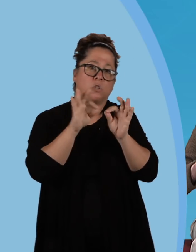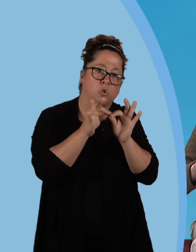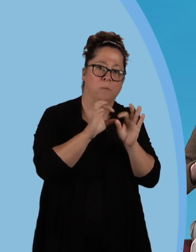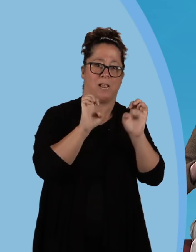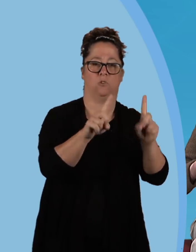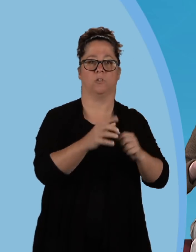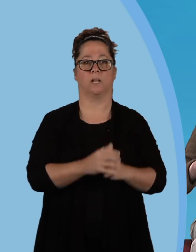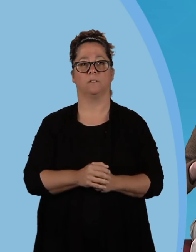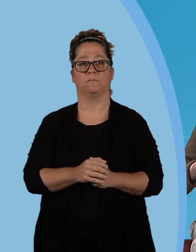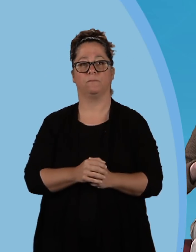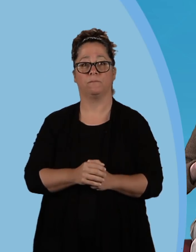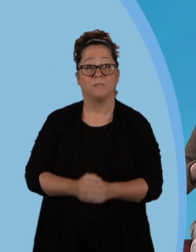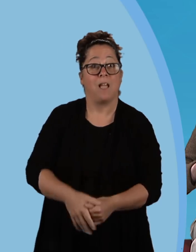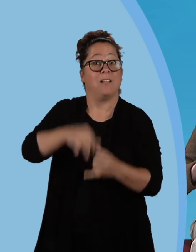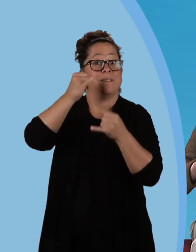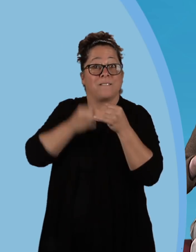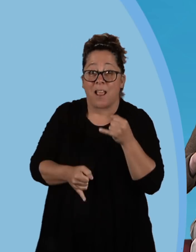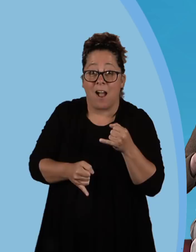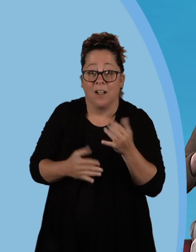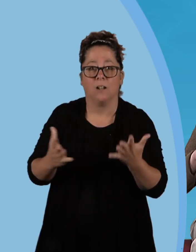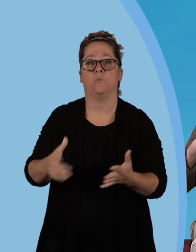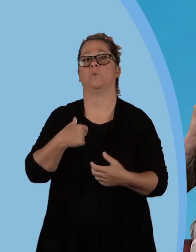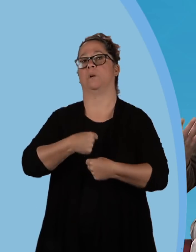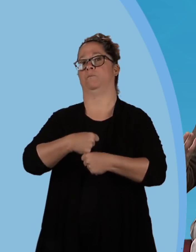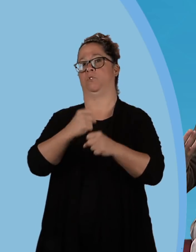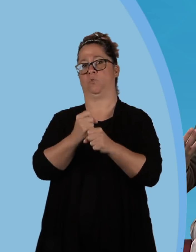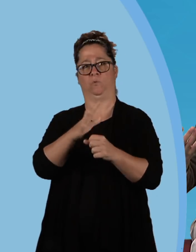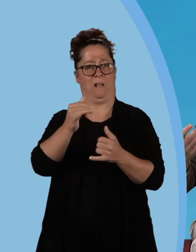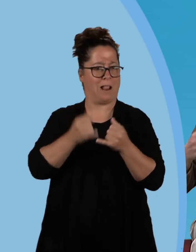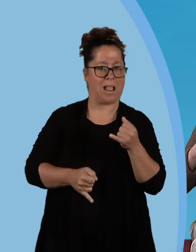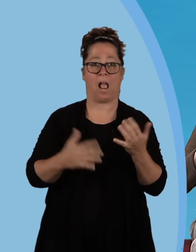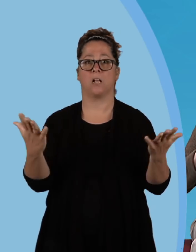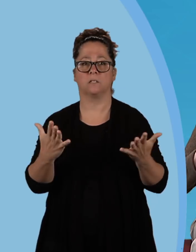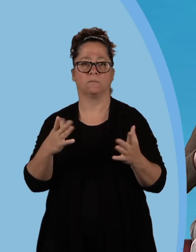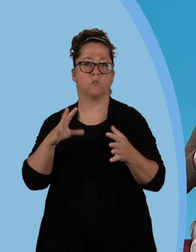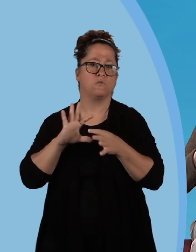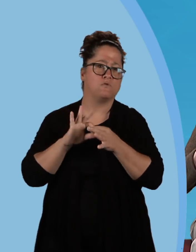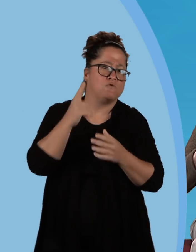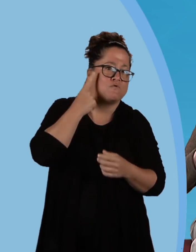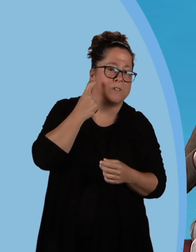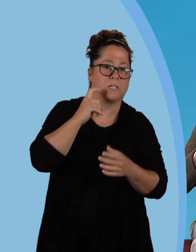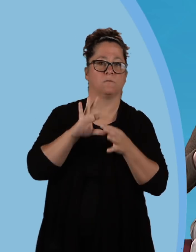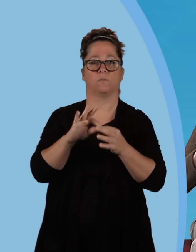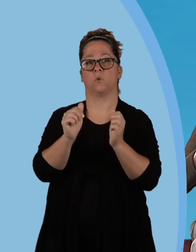they have in an interpreted education. Finally, we produced a sixth tip sheet recently.